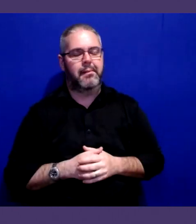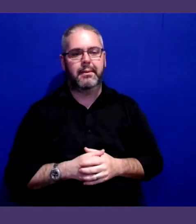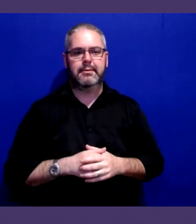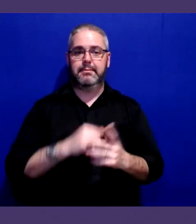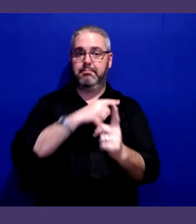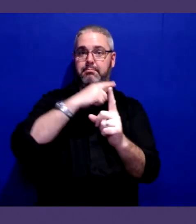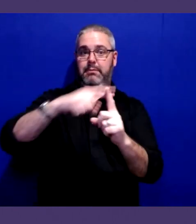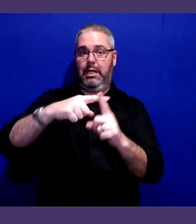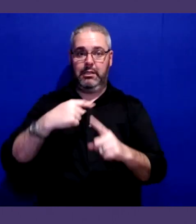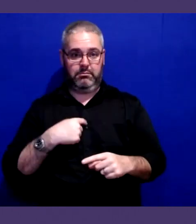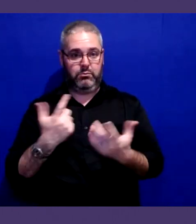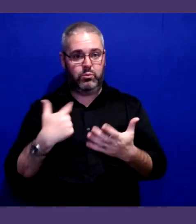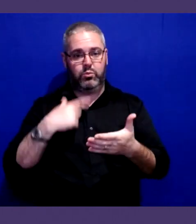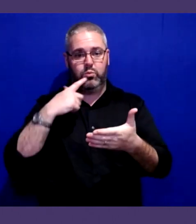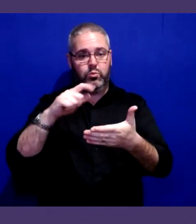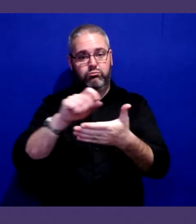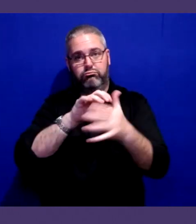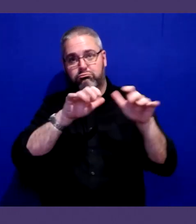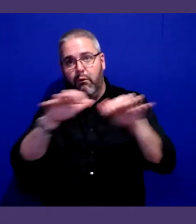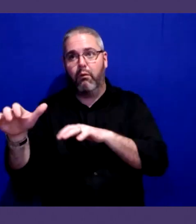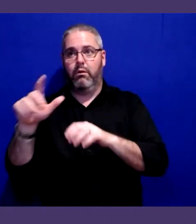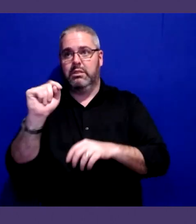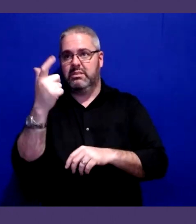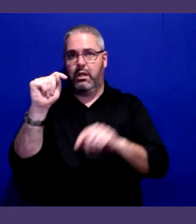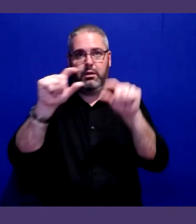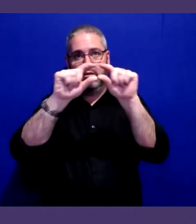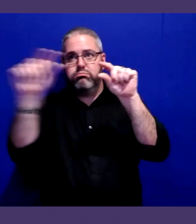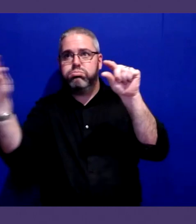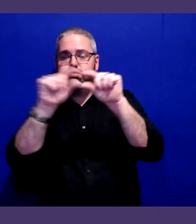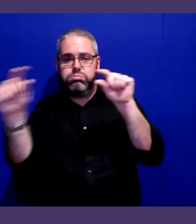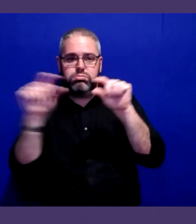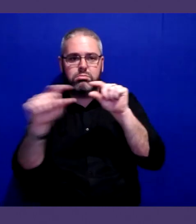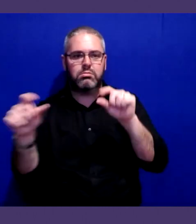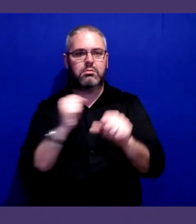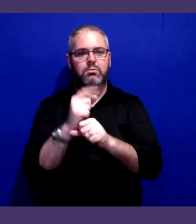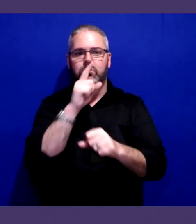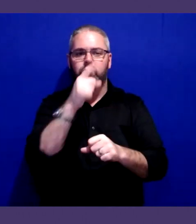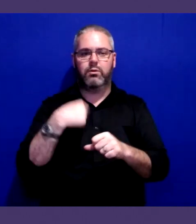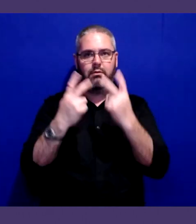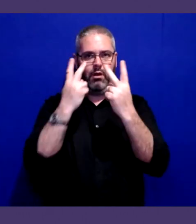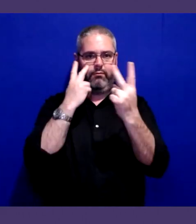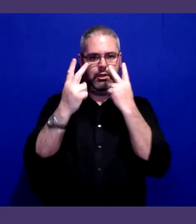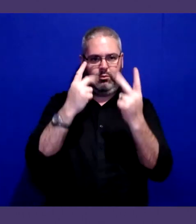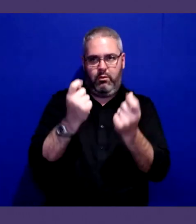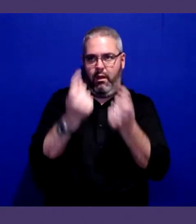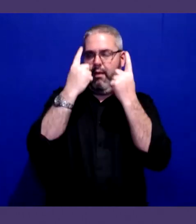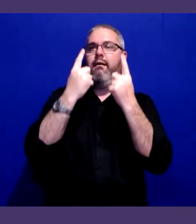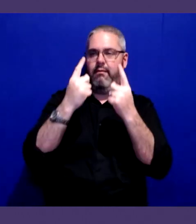alt-text to ensure that there's not only a visual means of getting my understanding and my graphic,